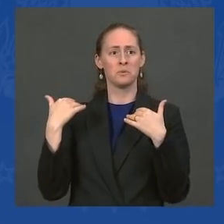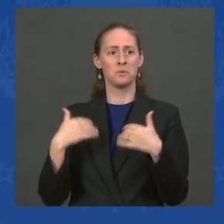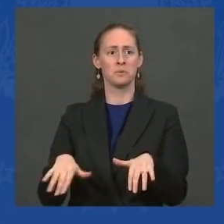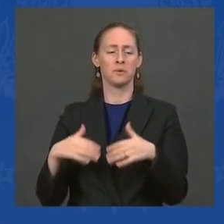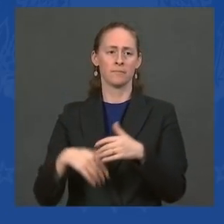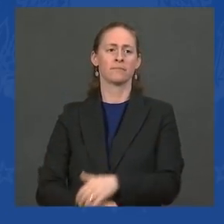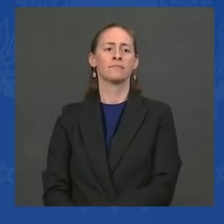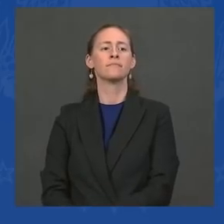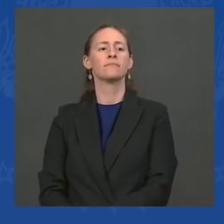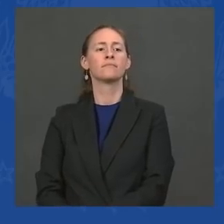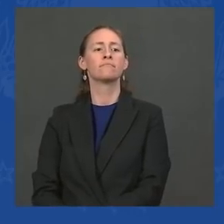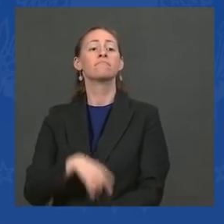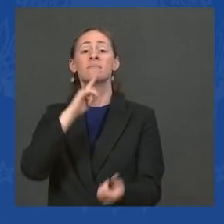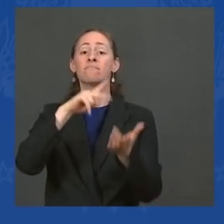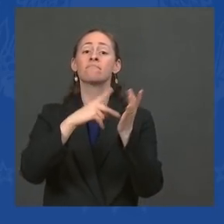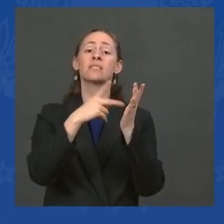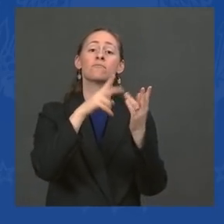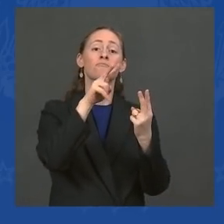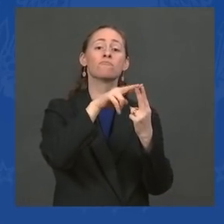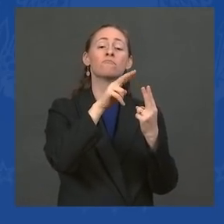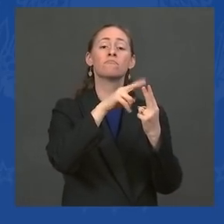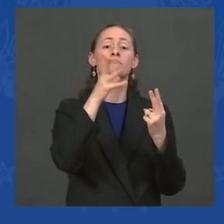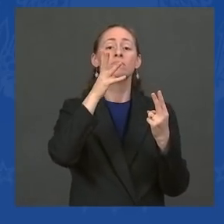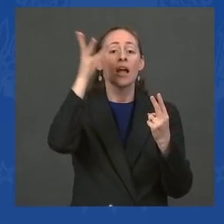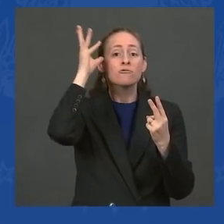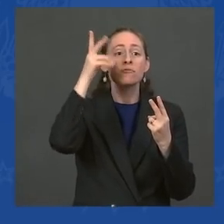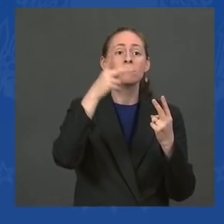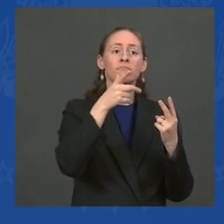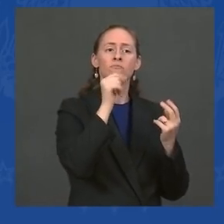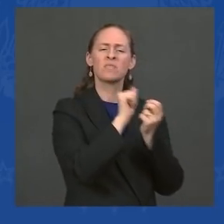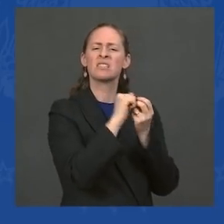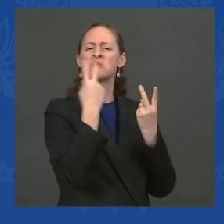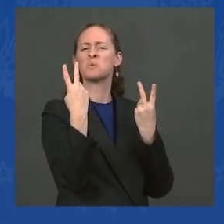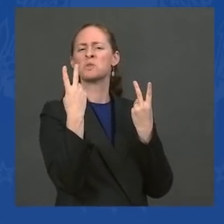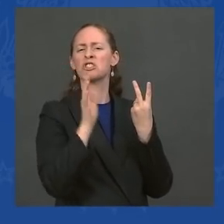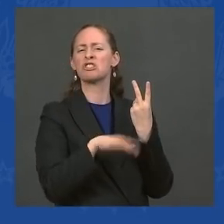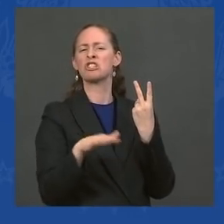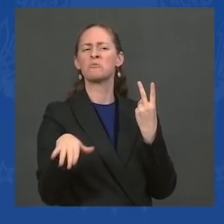with two young kids spends 26 percent of their income on childcare every year.